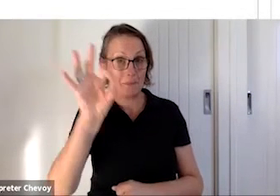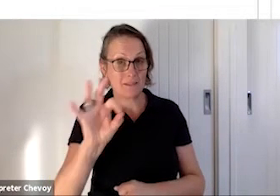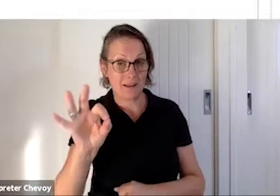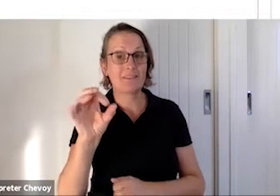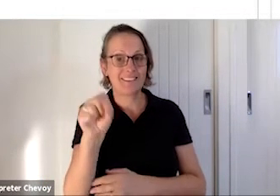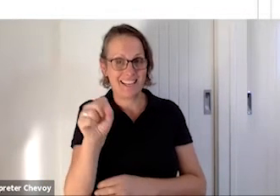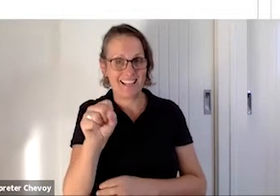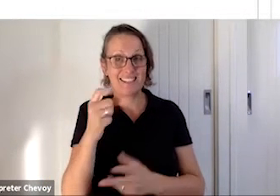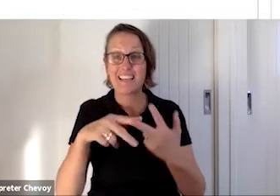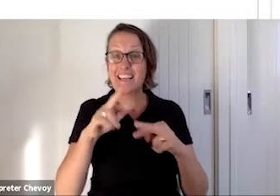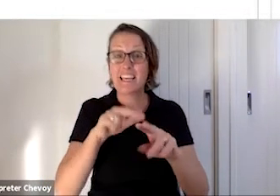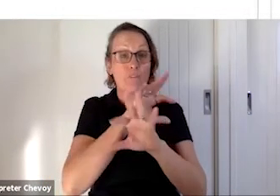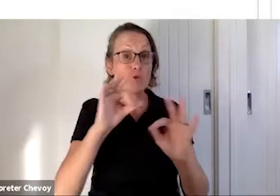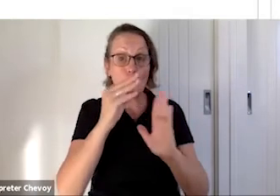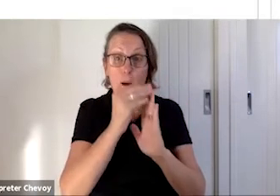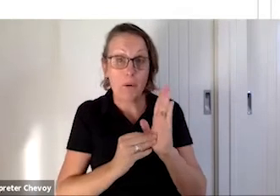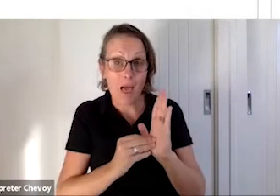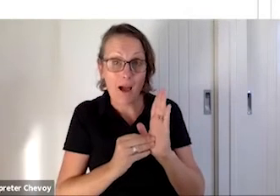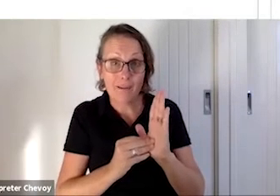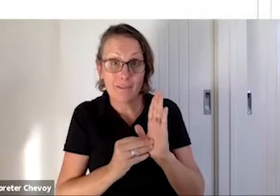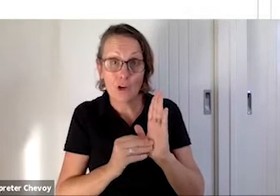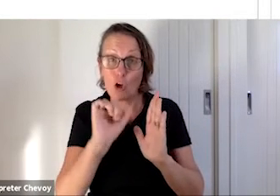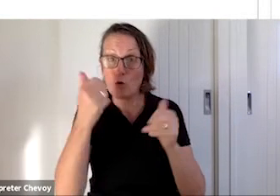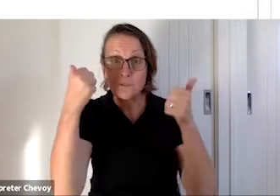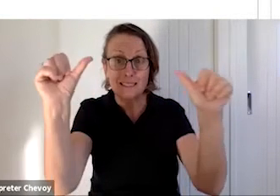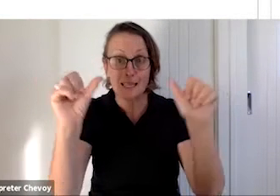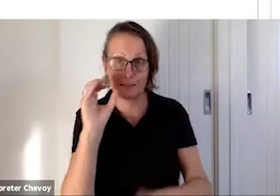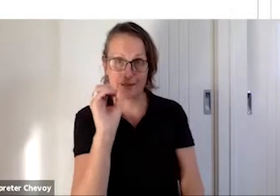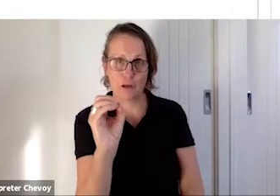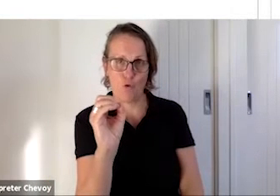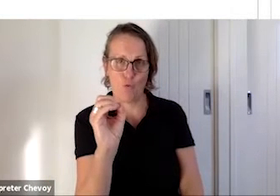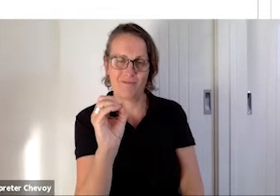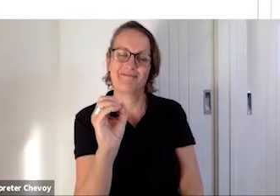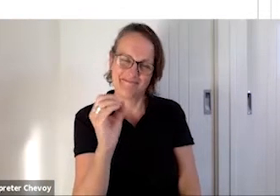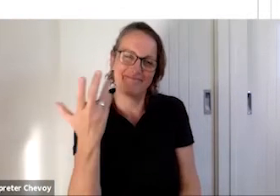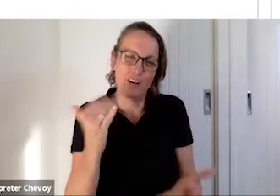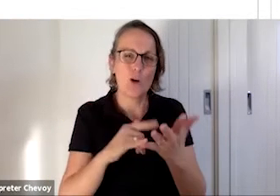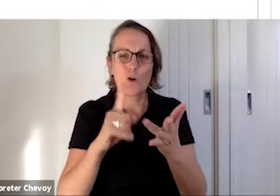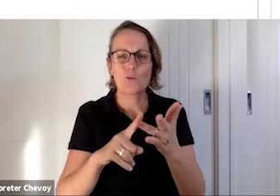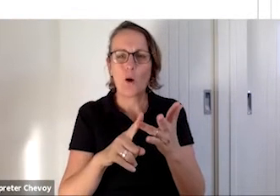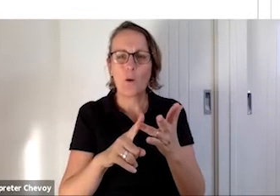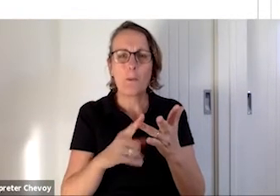if you don't apply, the chance of success is zero percent. Under approach the process